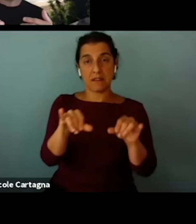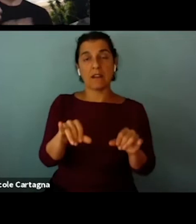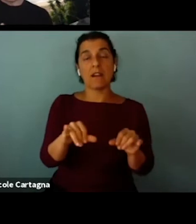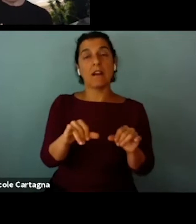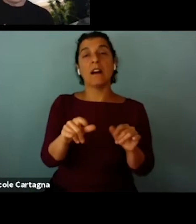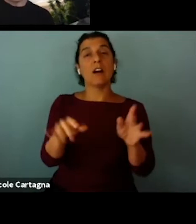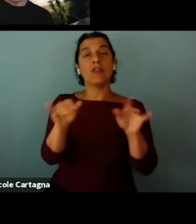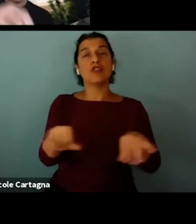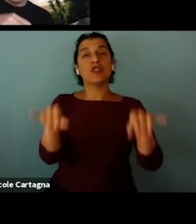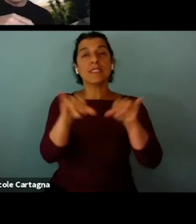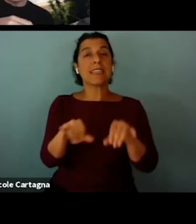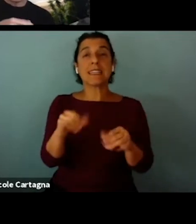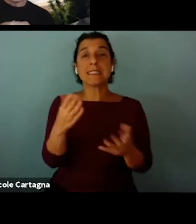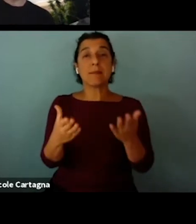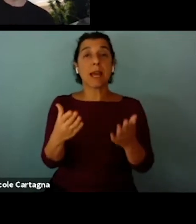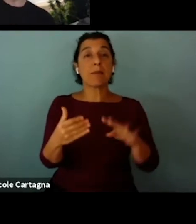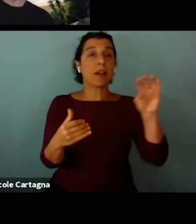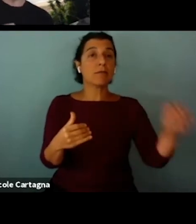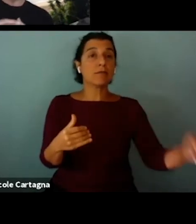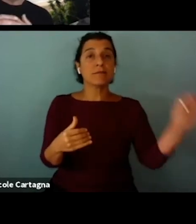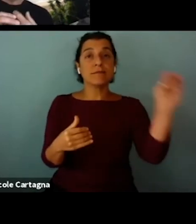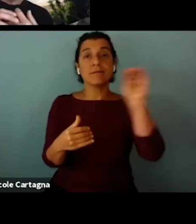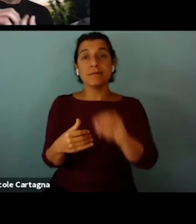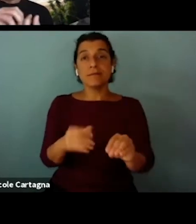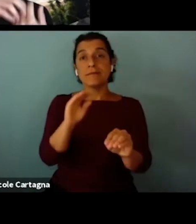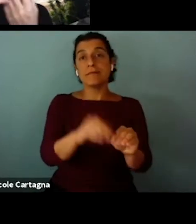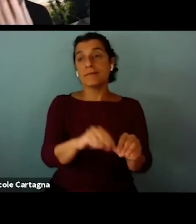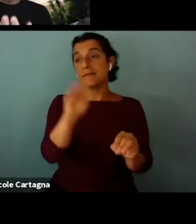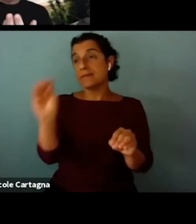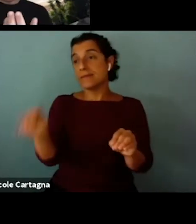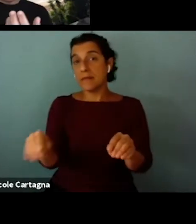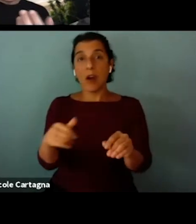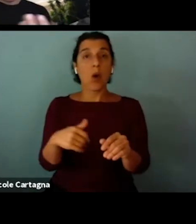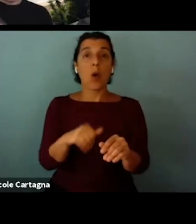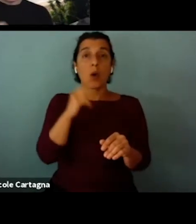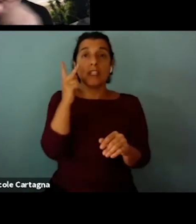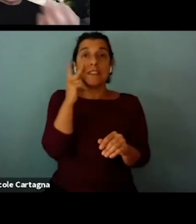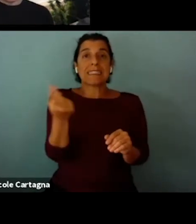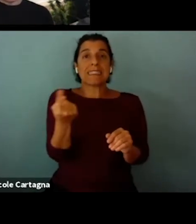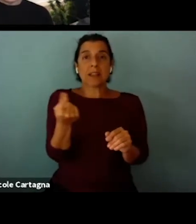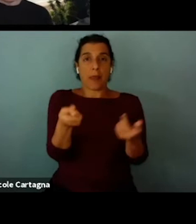they might be moving an object or or seeing something happen seeing them even happen but